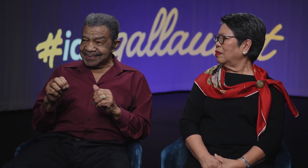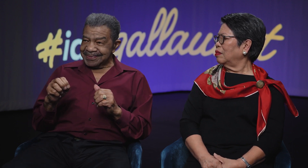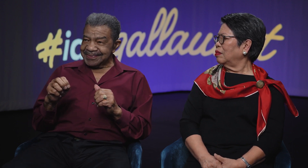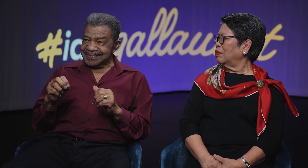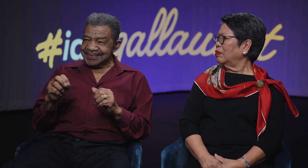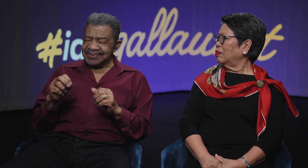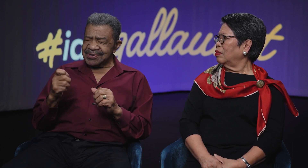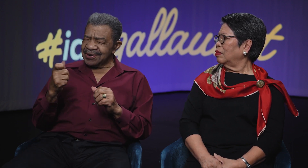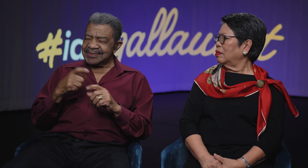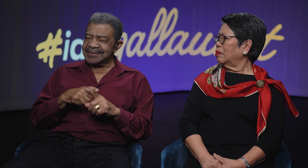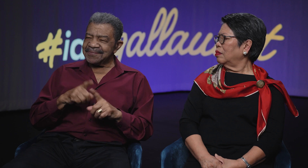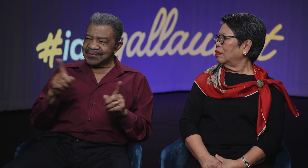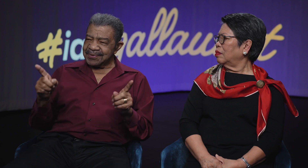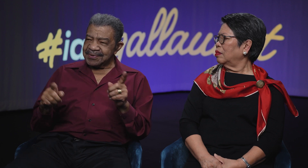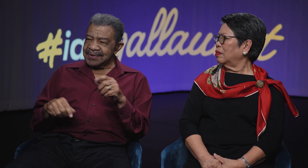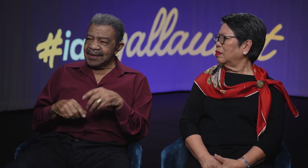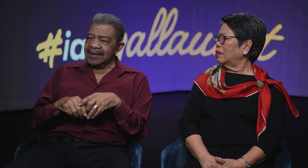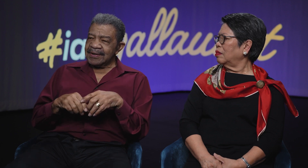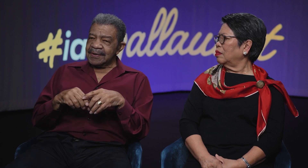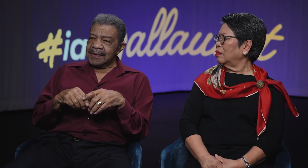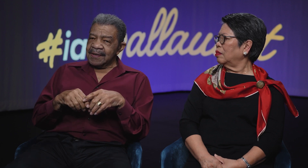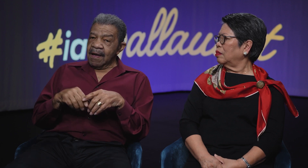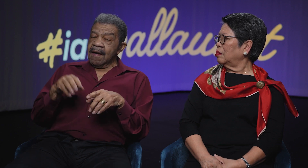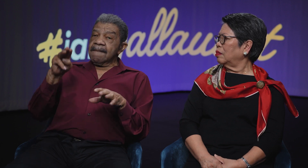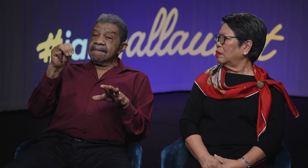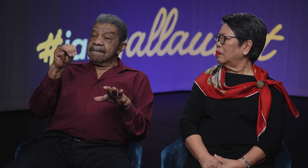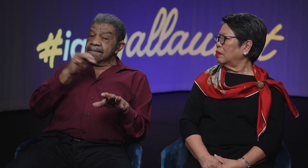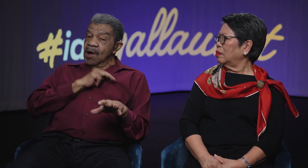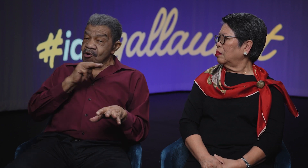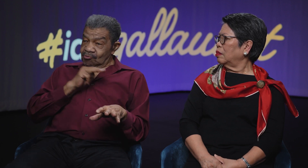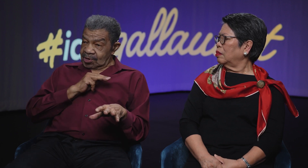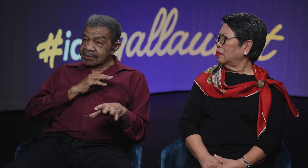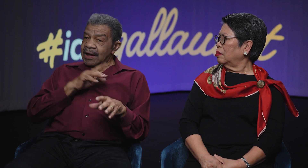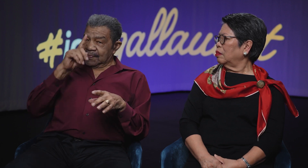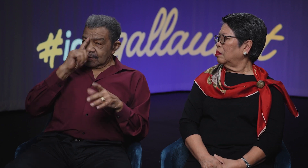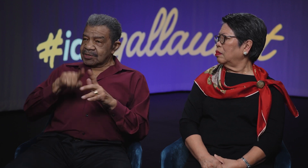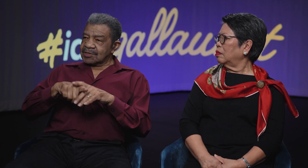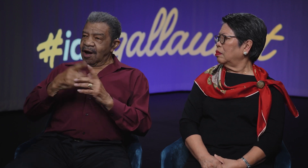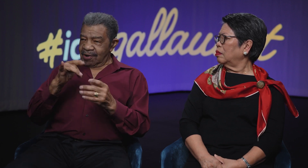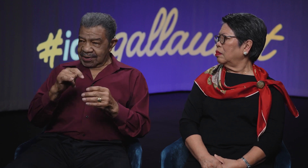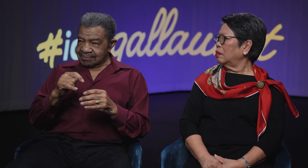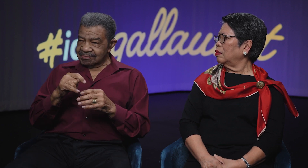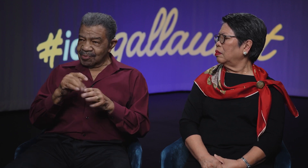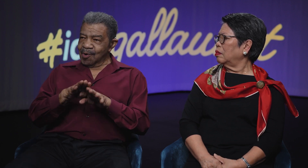It’s a little different. Merrill, I think I started it.